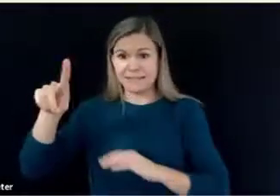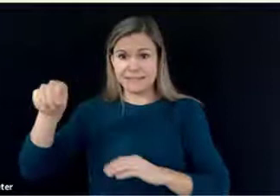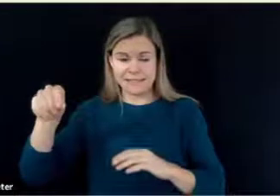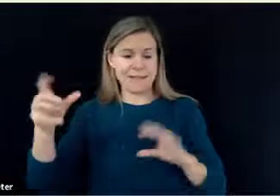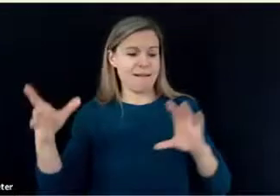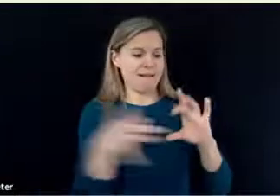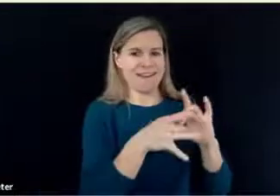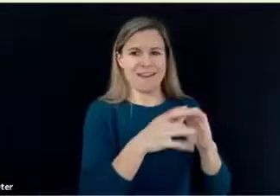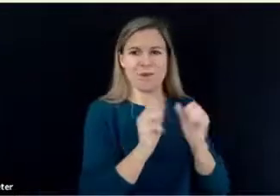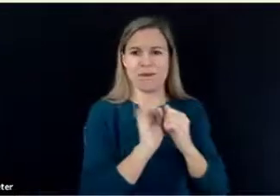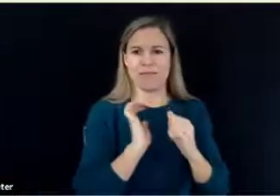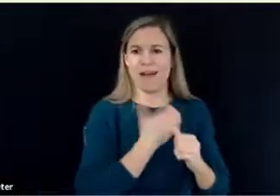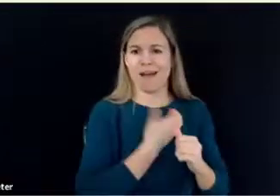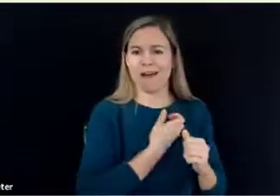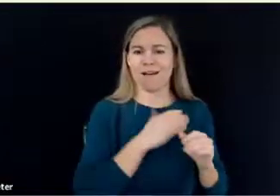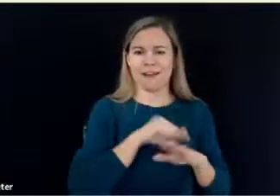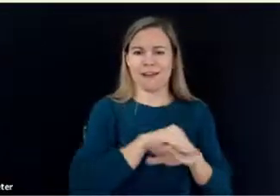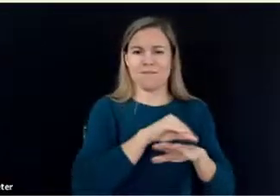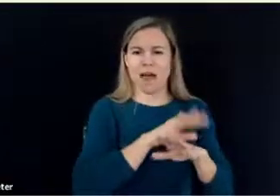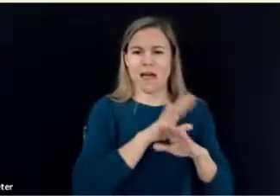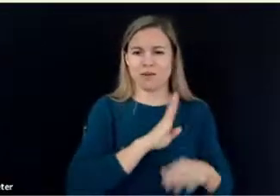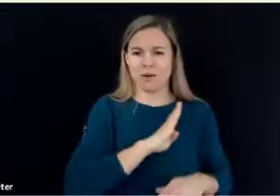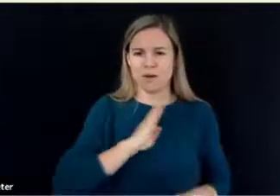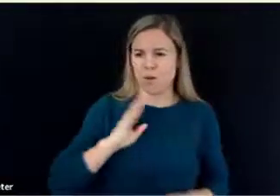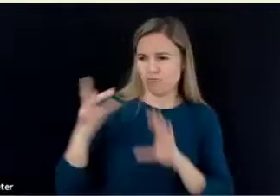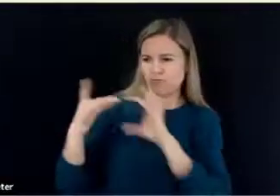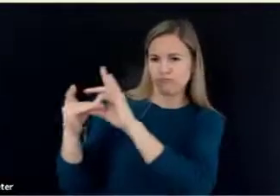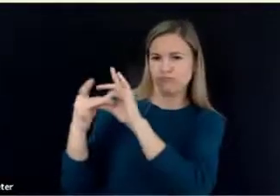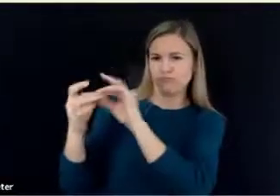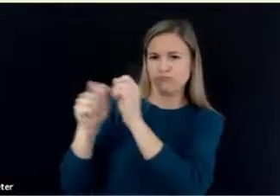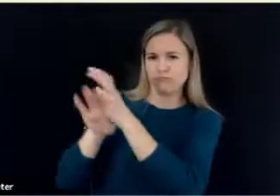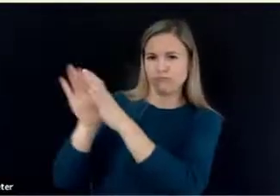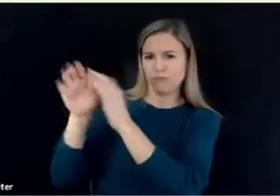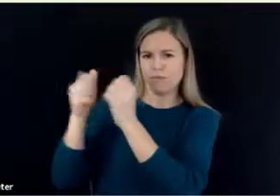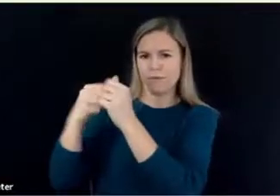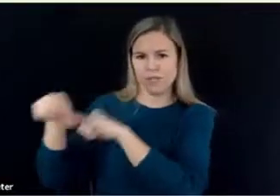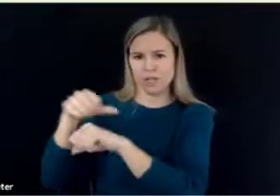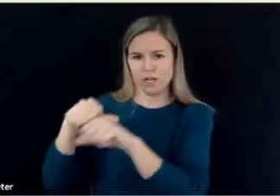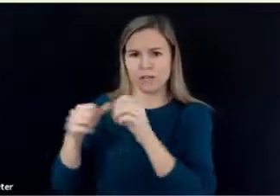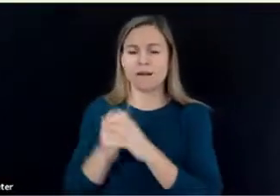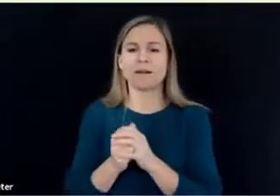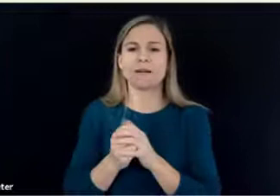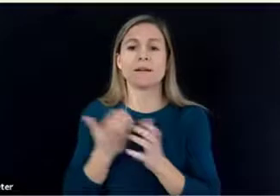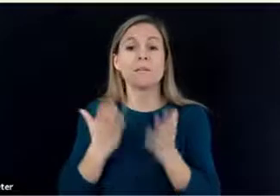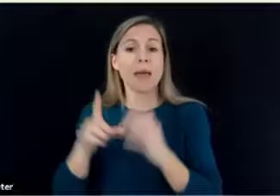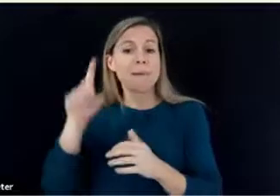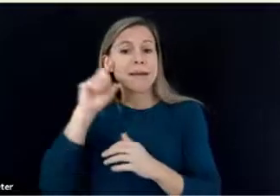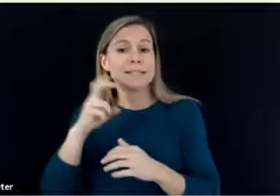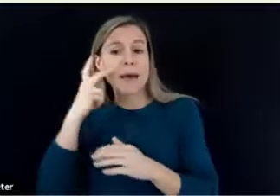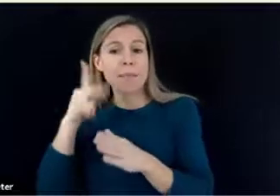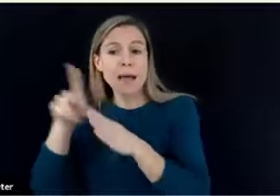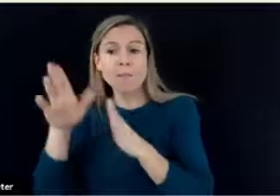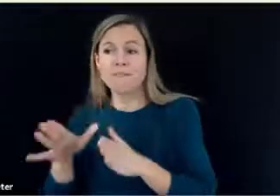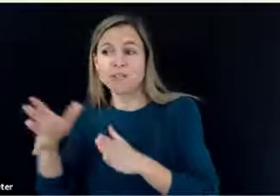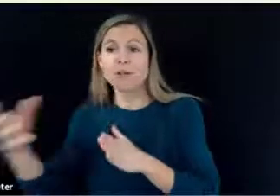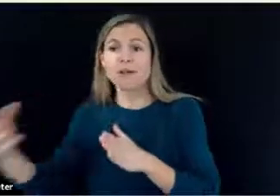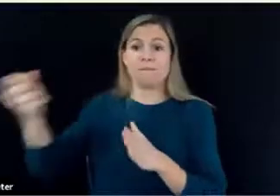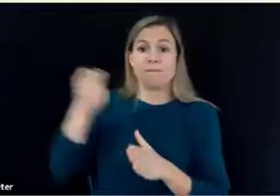You know, facilitating deafblind professionals with an education team that's serving a student